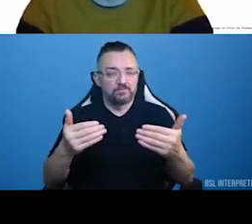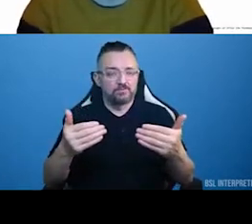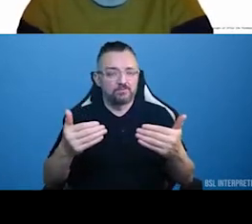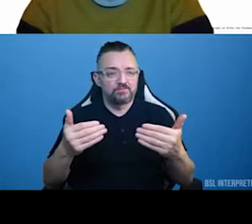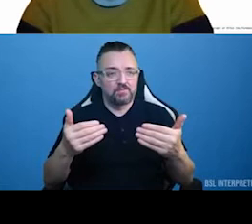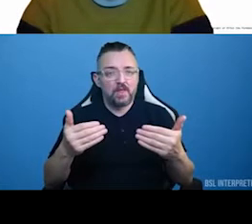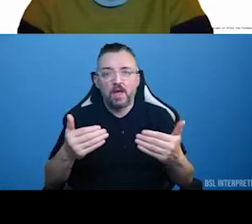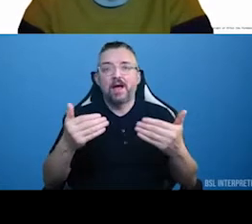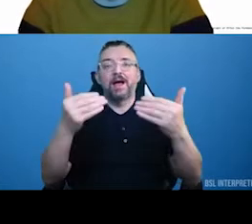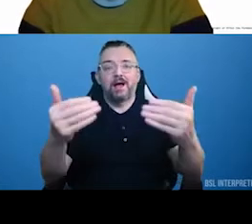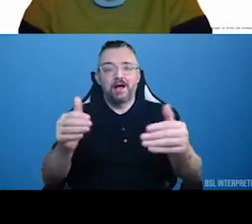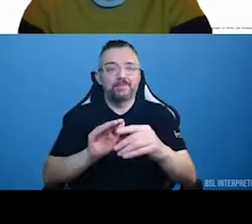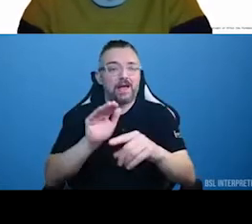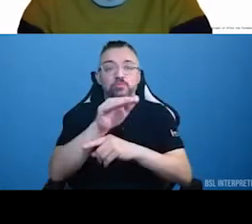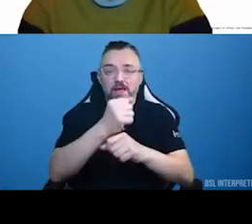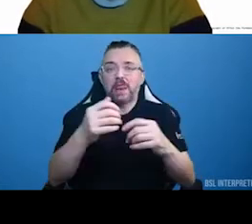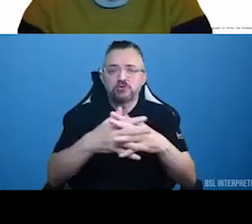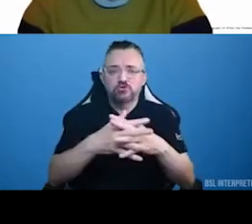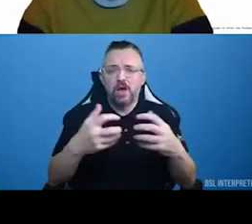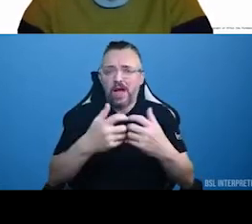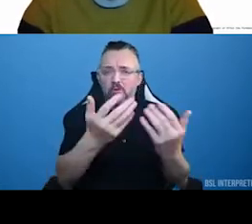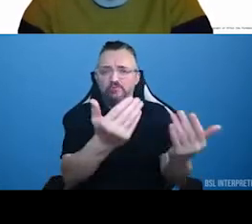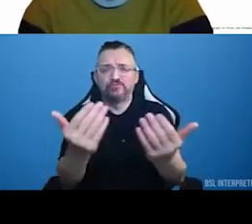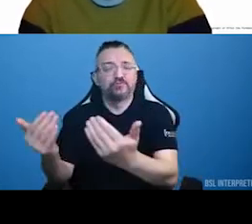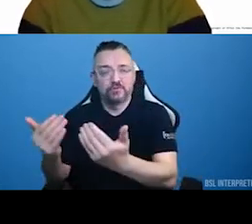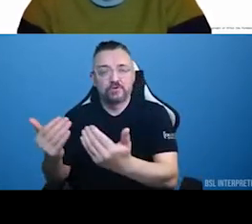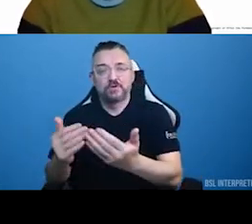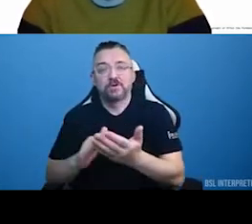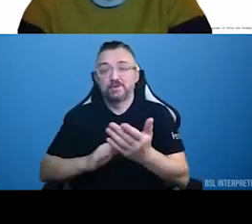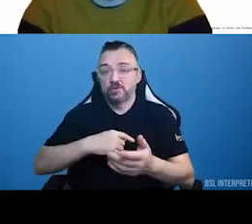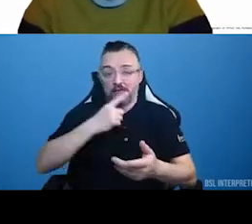and offer up as a toolkit to others